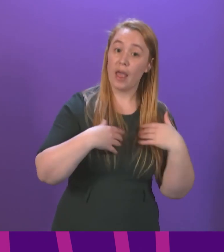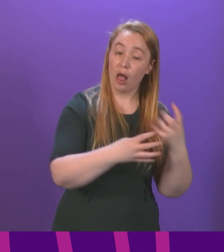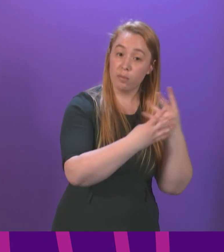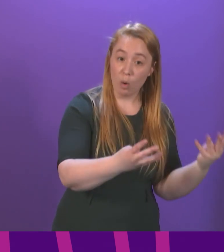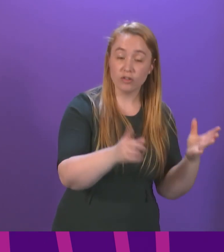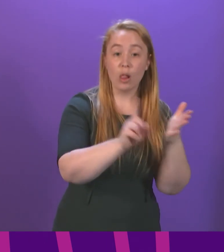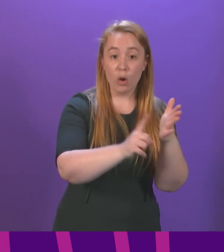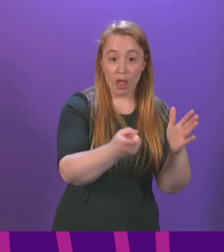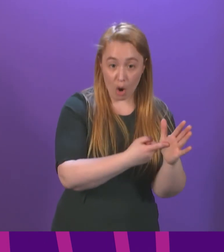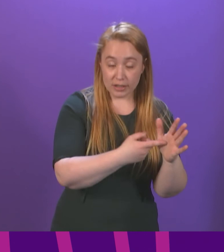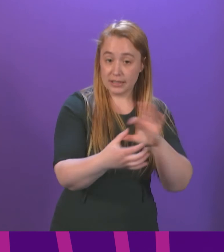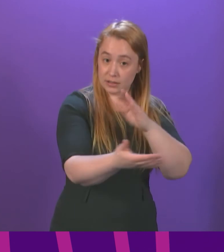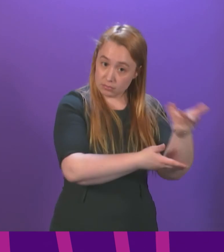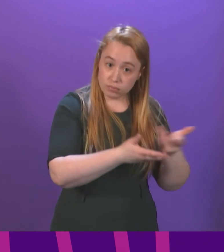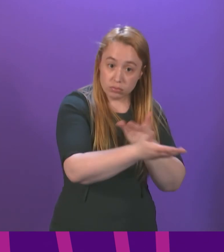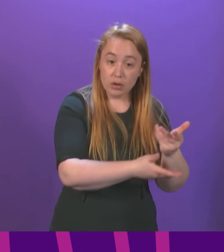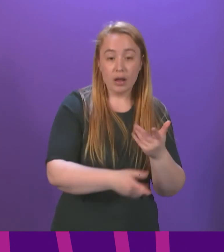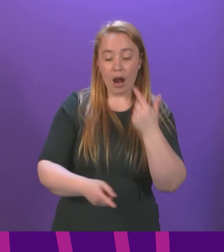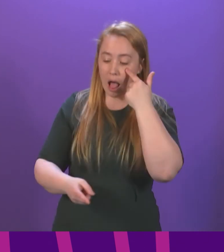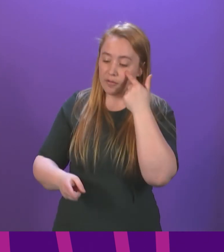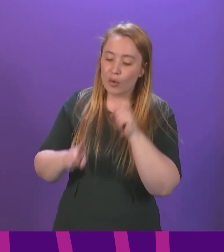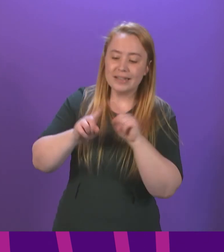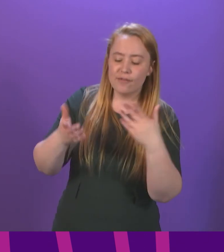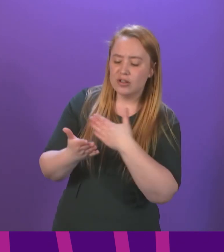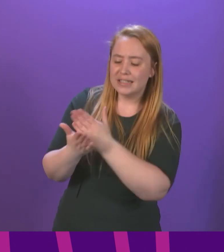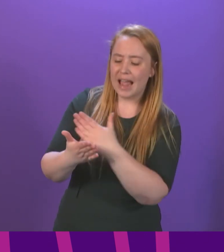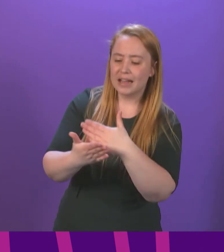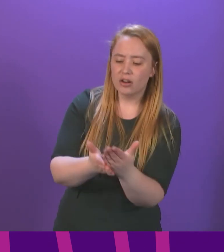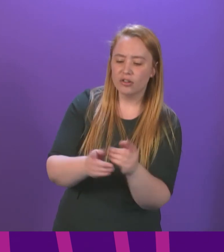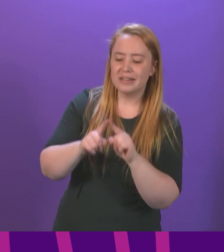authorities whether there are particular sectors in their regions that we can consider for